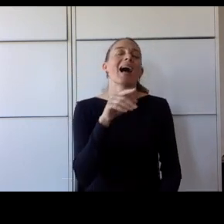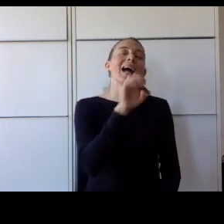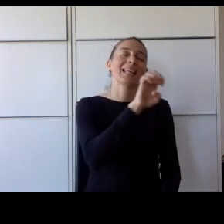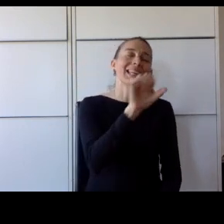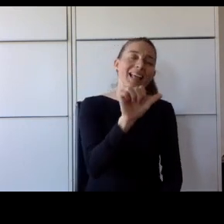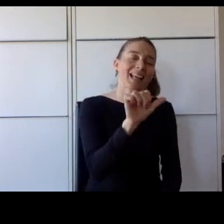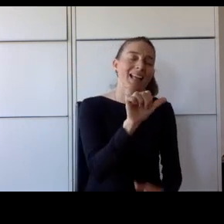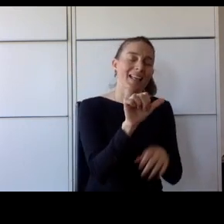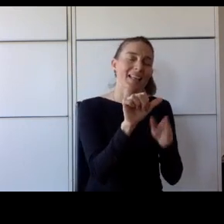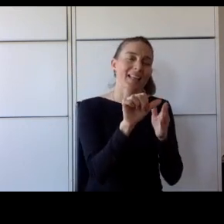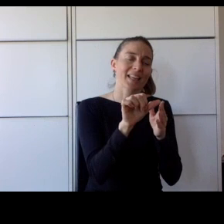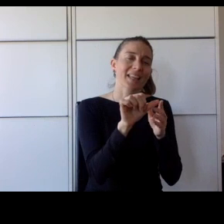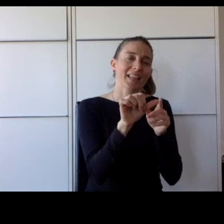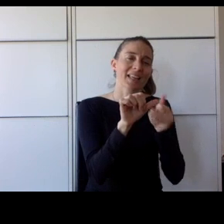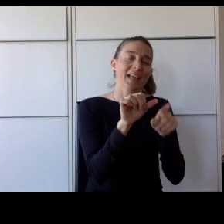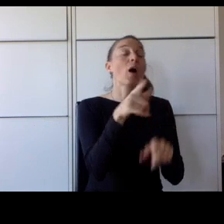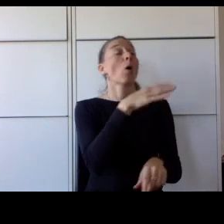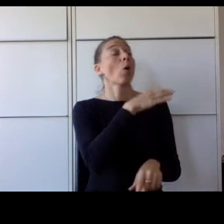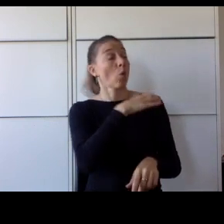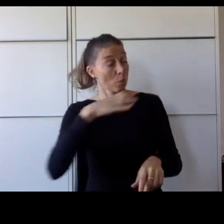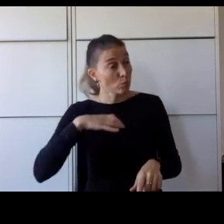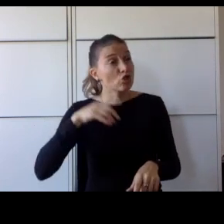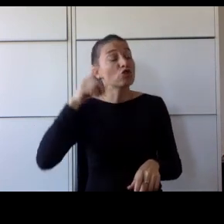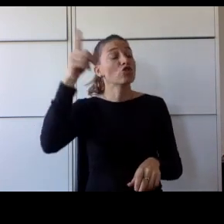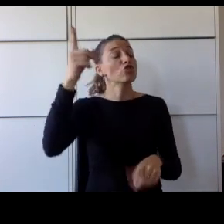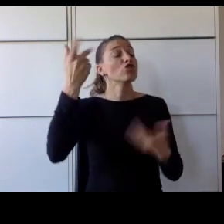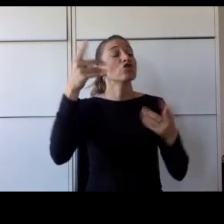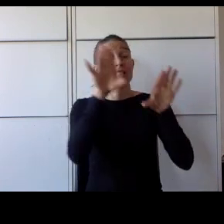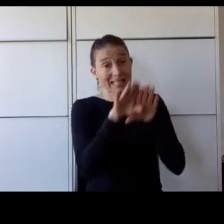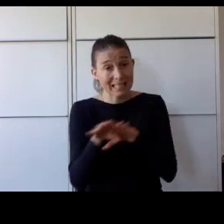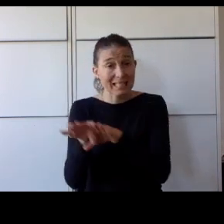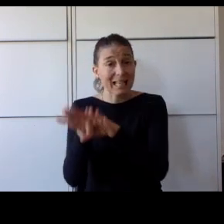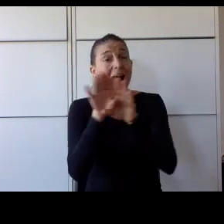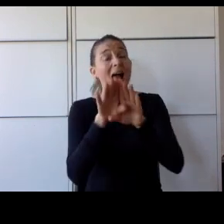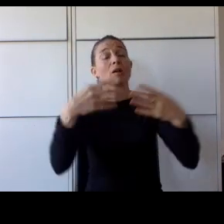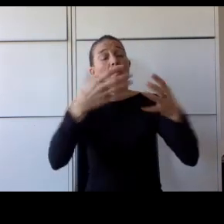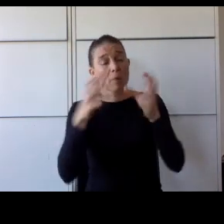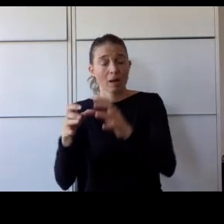and the standards bodies will develop standards